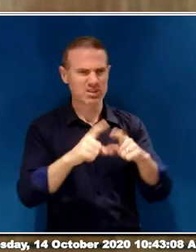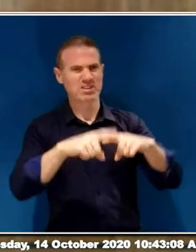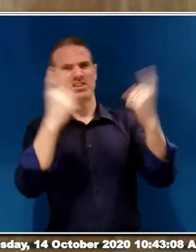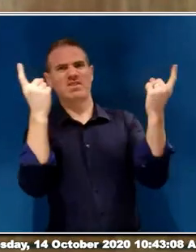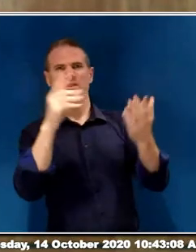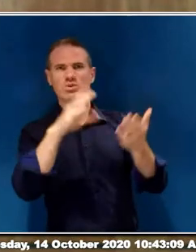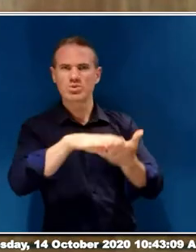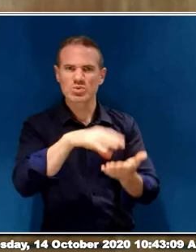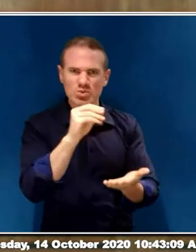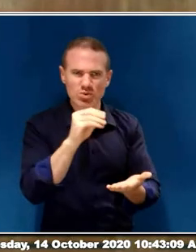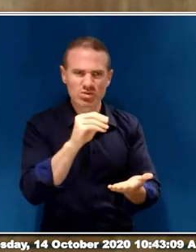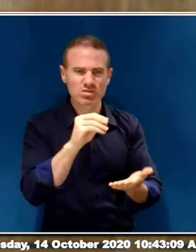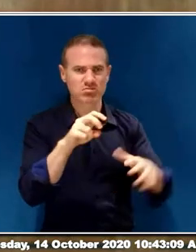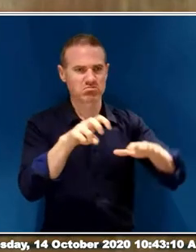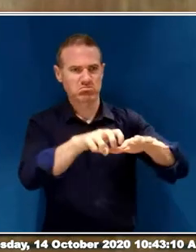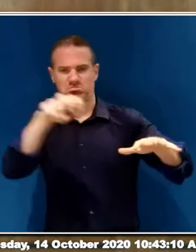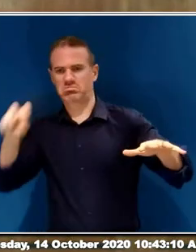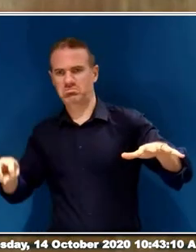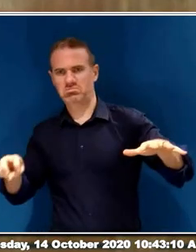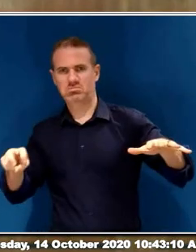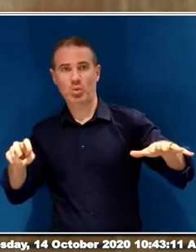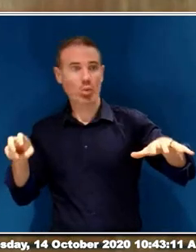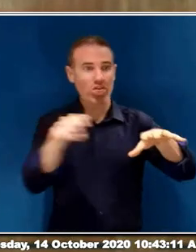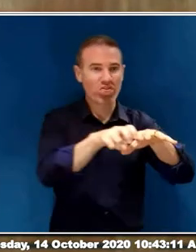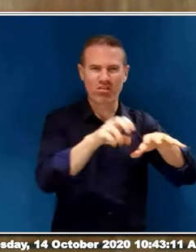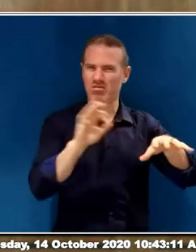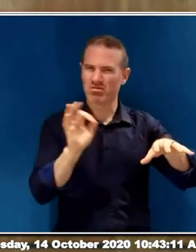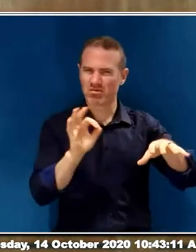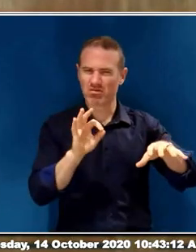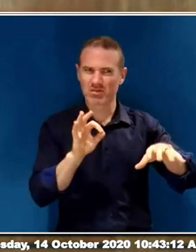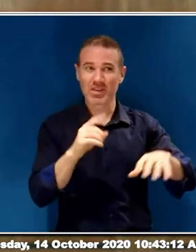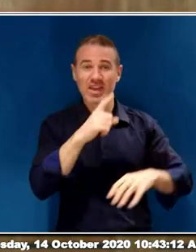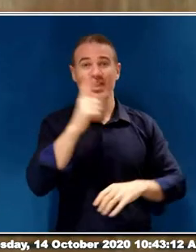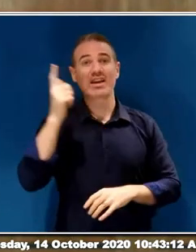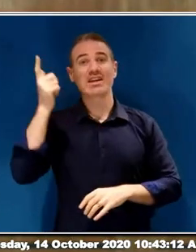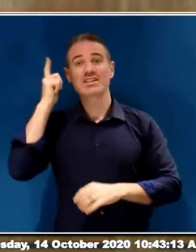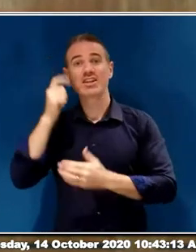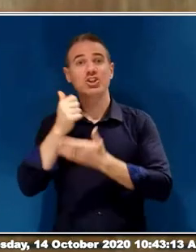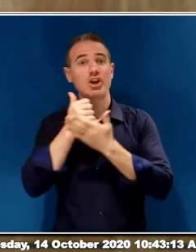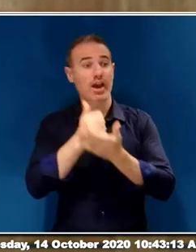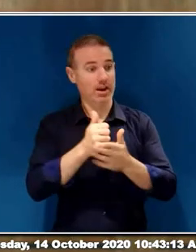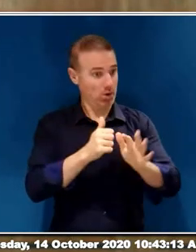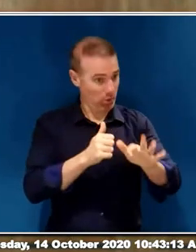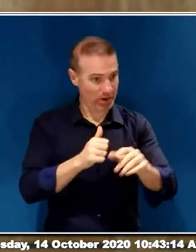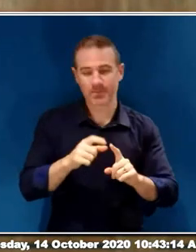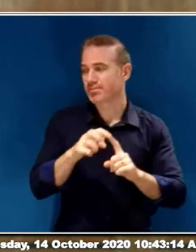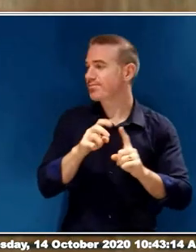Whilst the teacher aide was going to source Kobe's work, something happened with the laptop and Kobe became heightened.